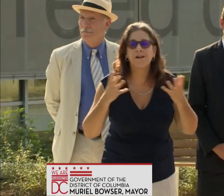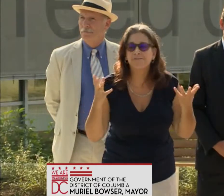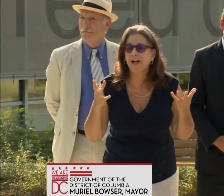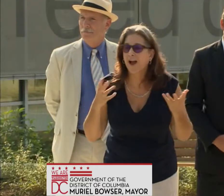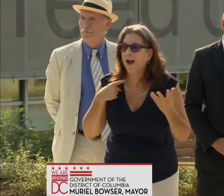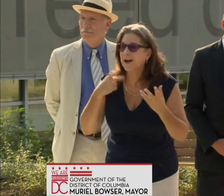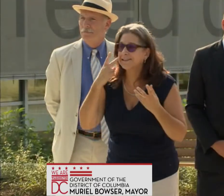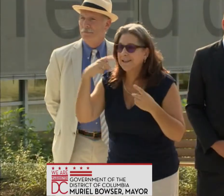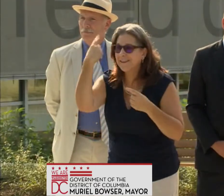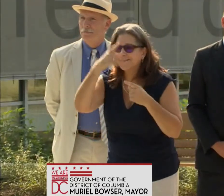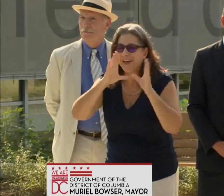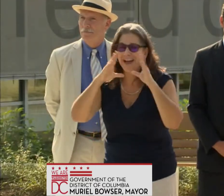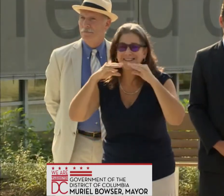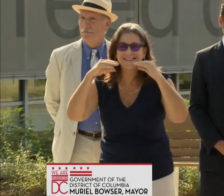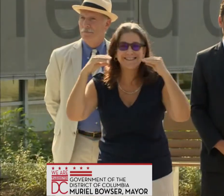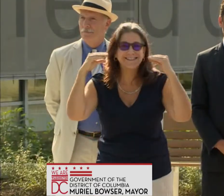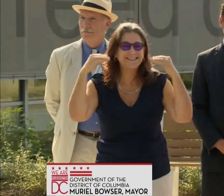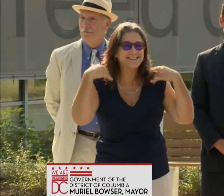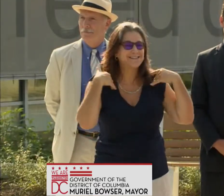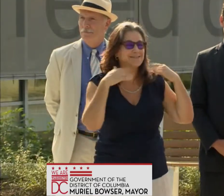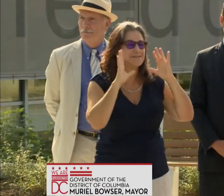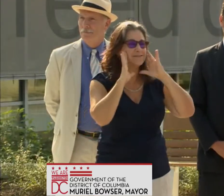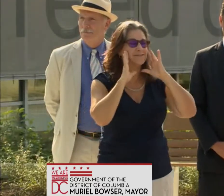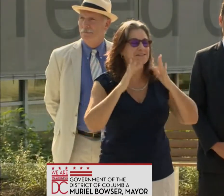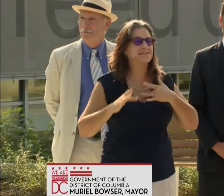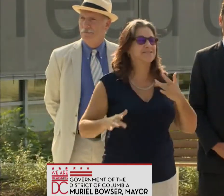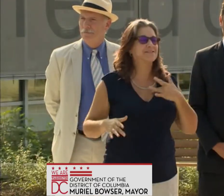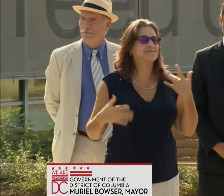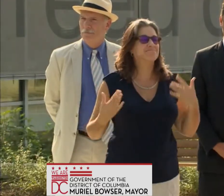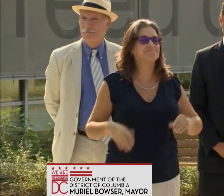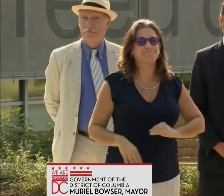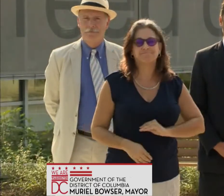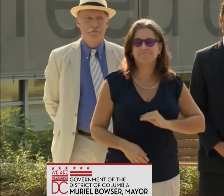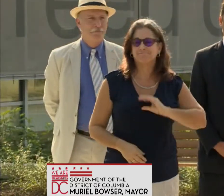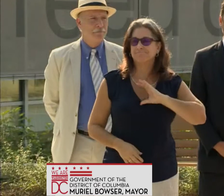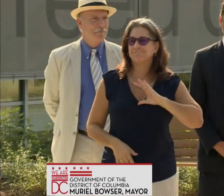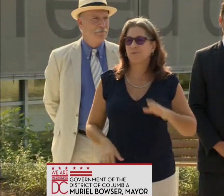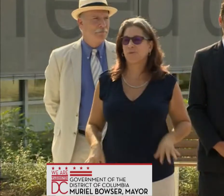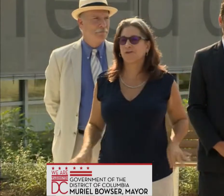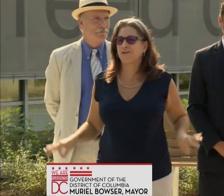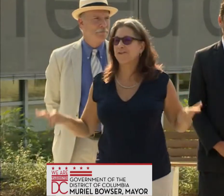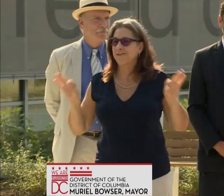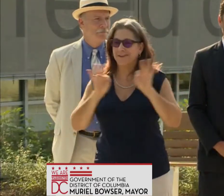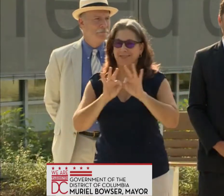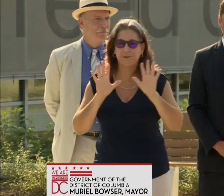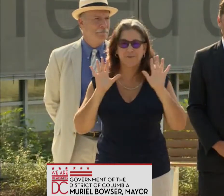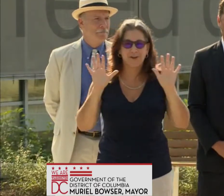and it's a wonderful thing so we're here today is Council I just want you to know